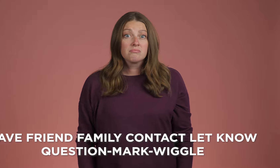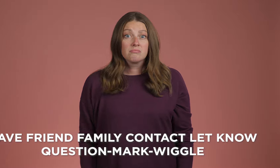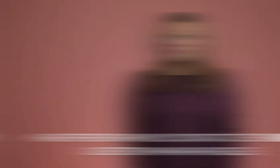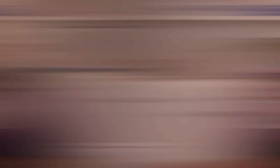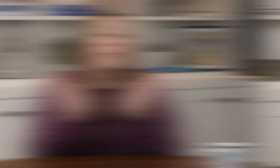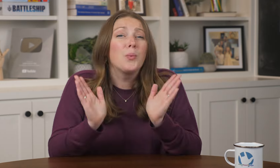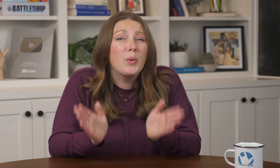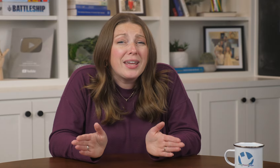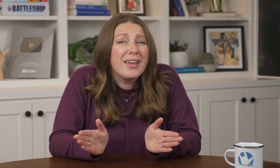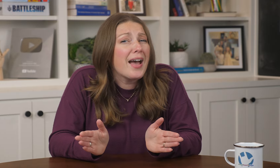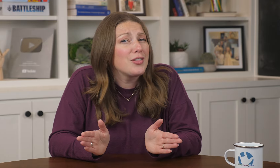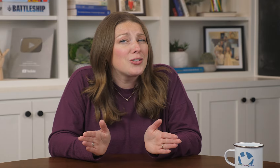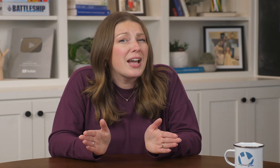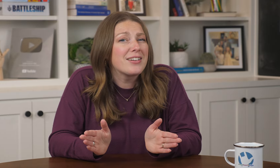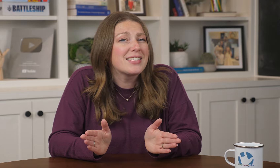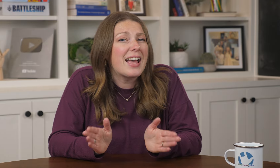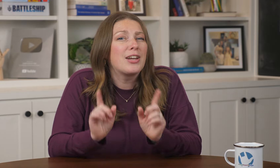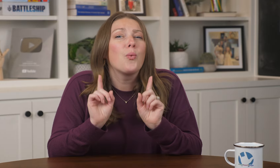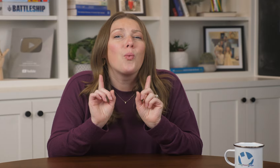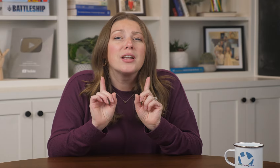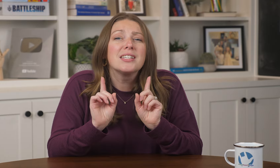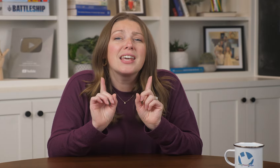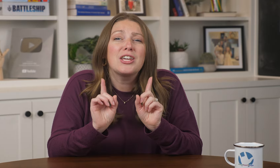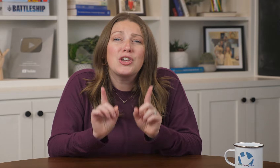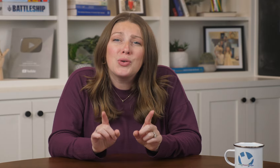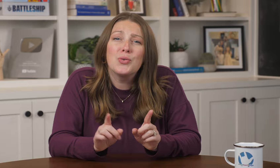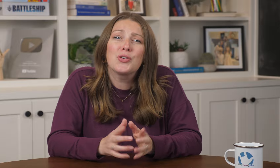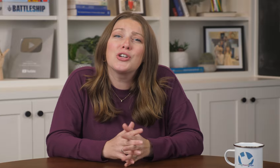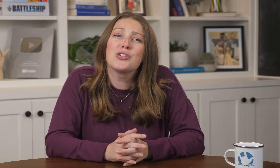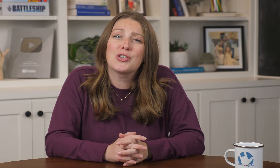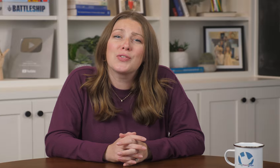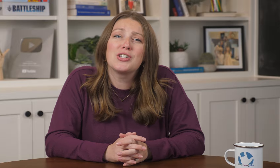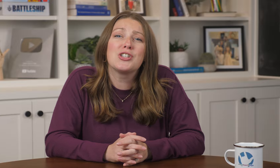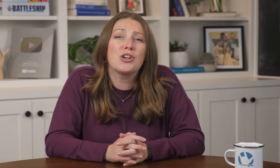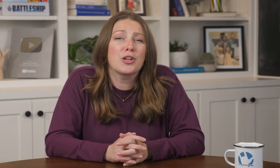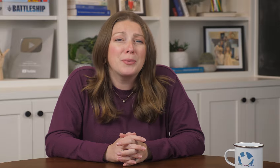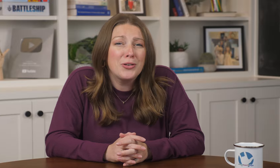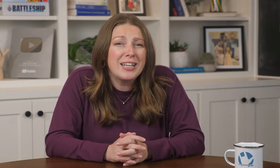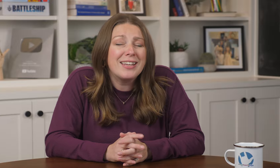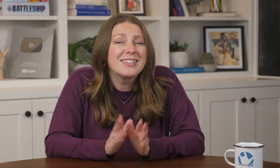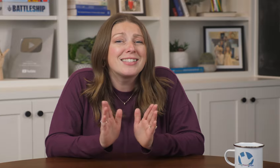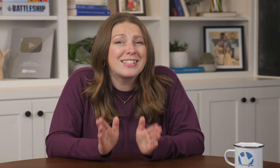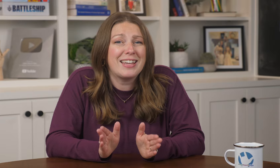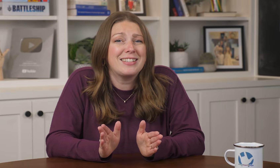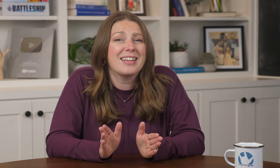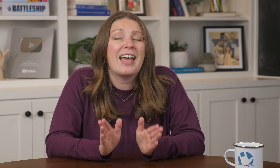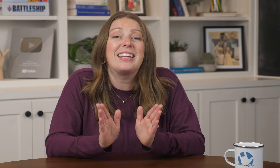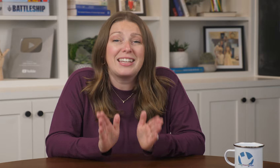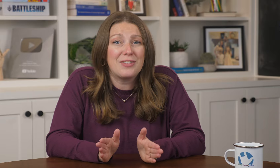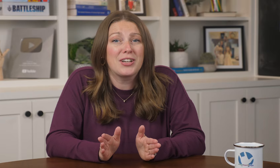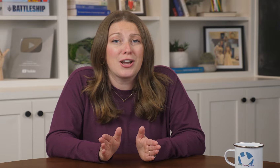We at learn how to sign want to thank you for your service to your community, state and even country.